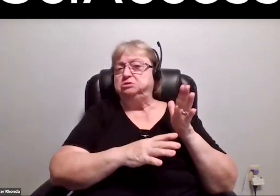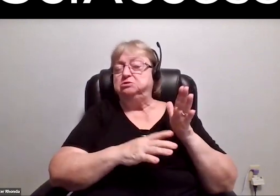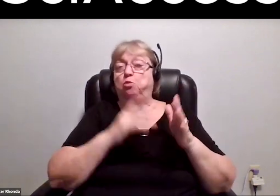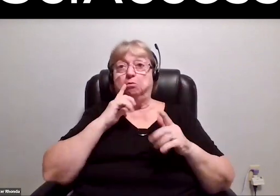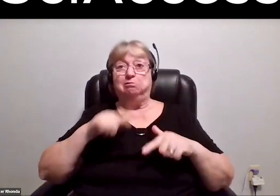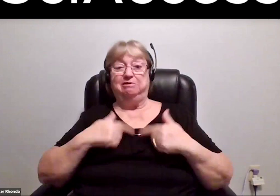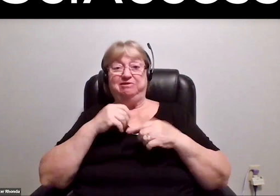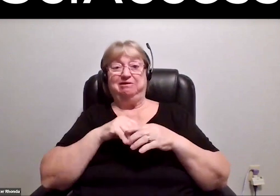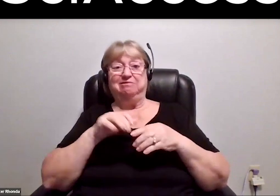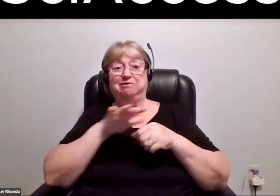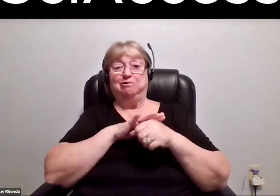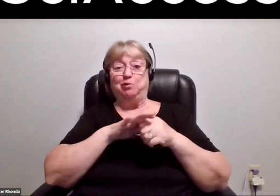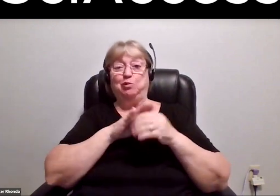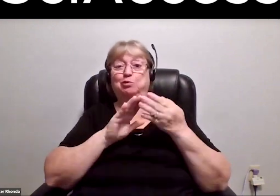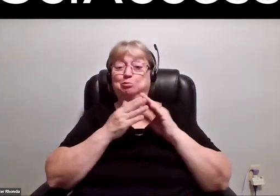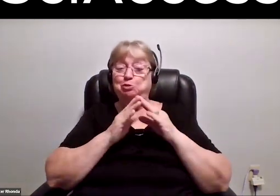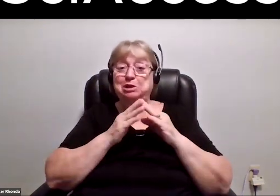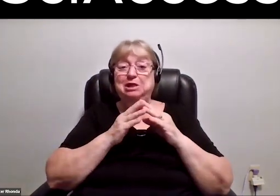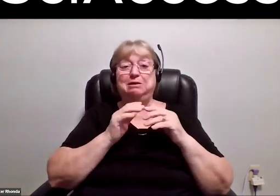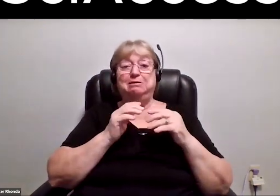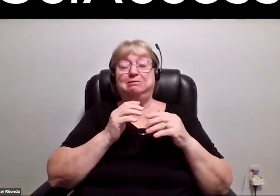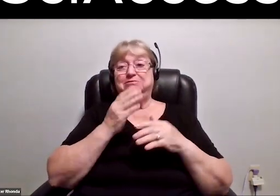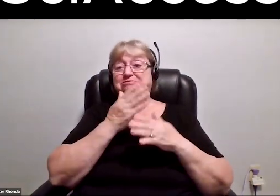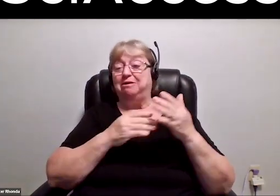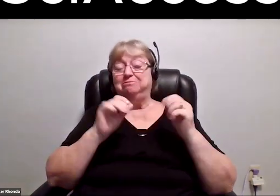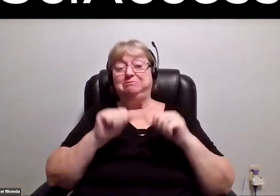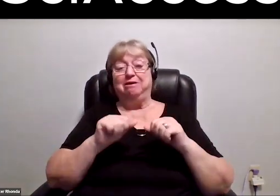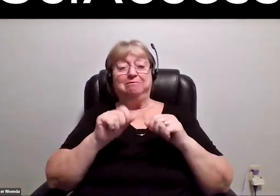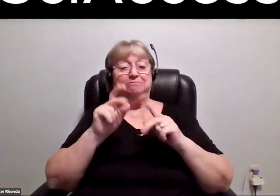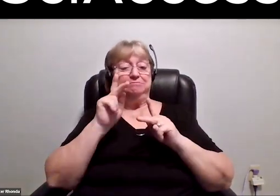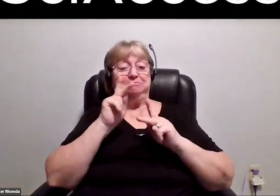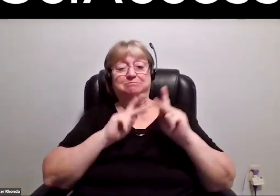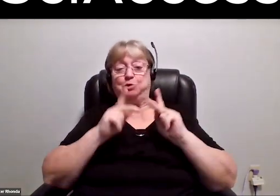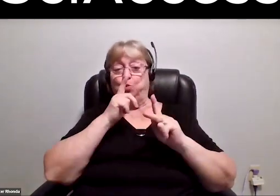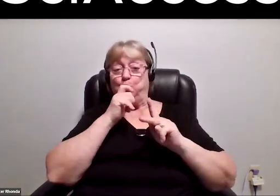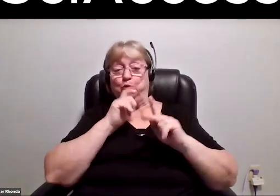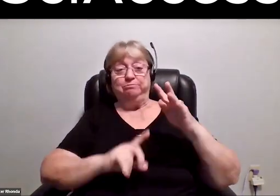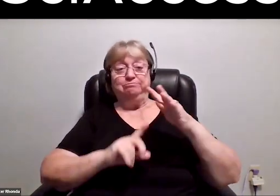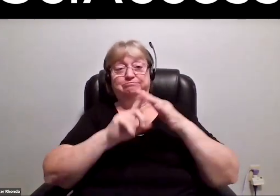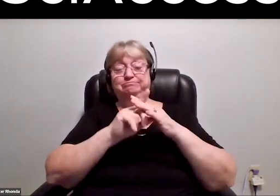Some can be people who attend the Magical Bridge Playground